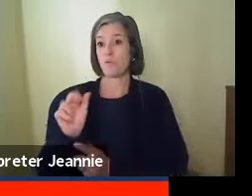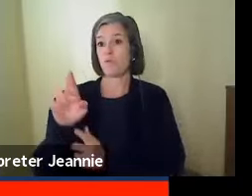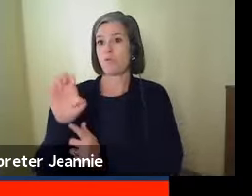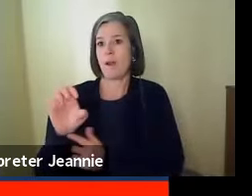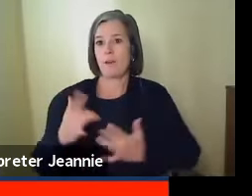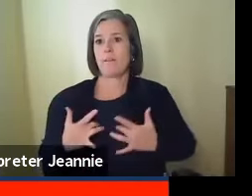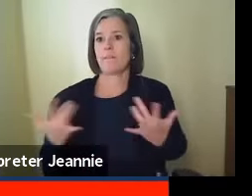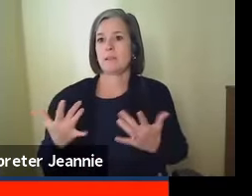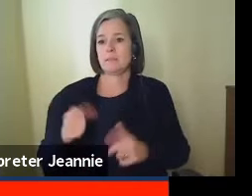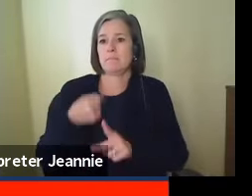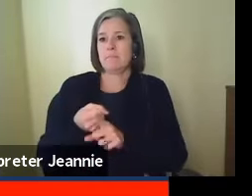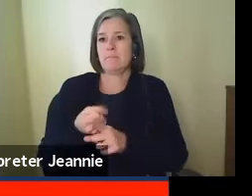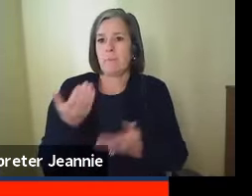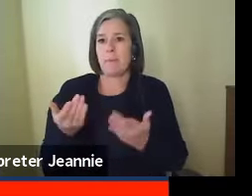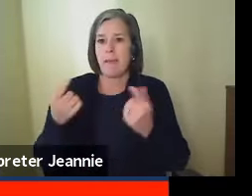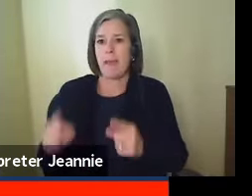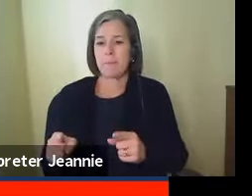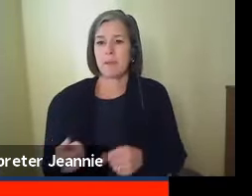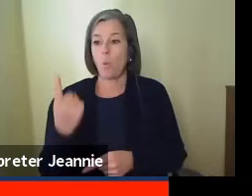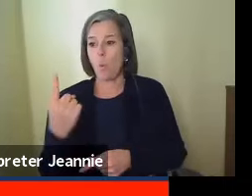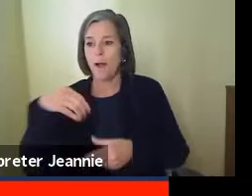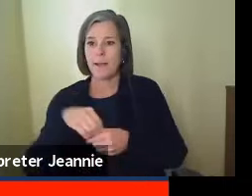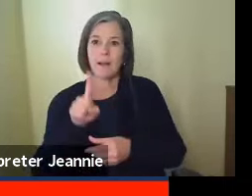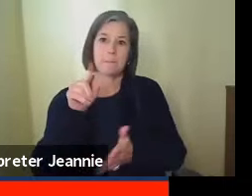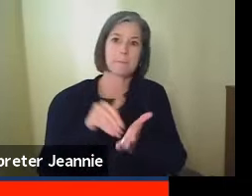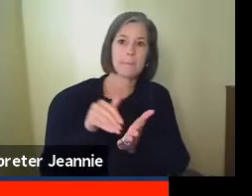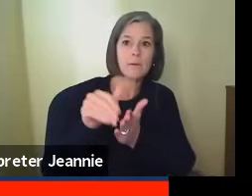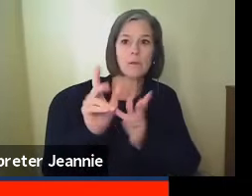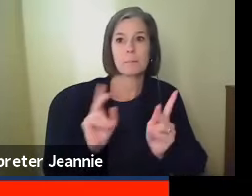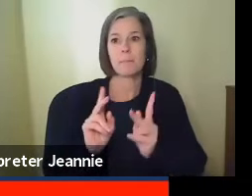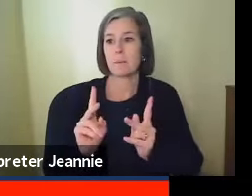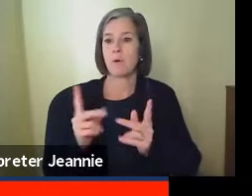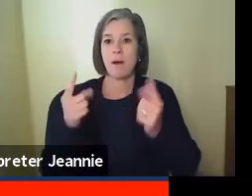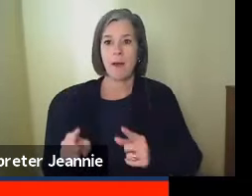could happen in one in a million individuals. Everyone is watching to make sure that